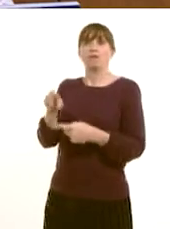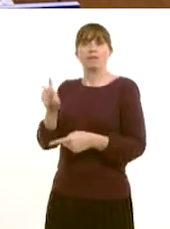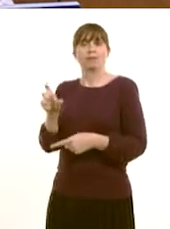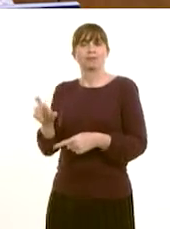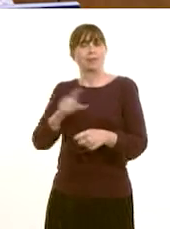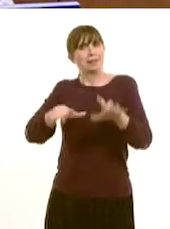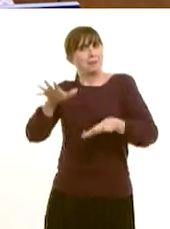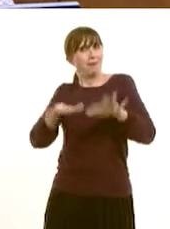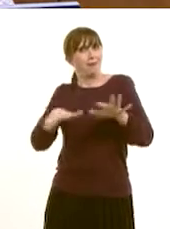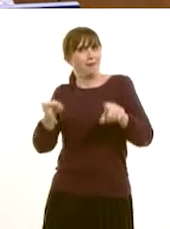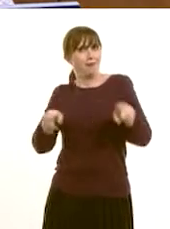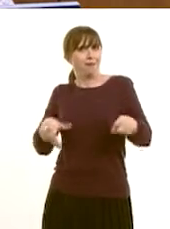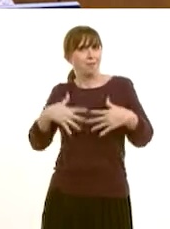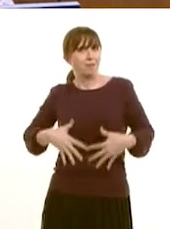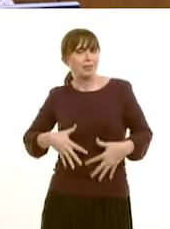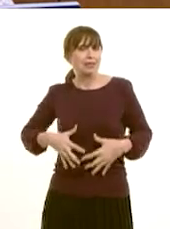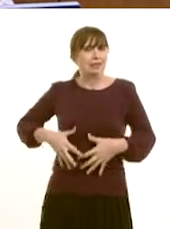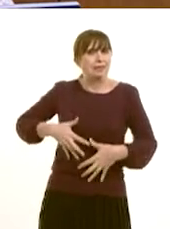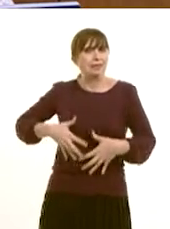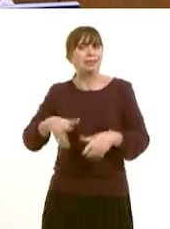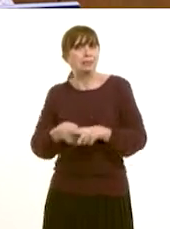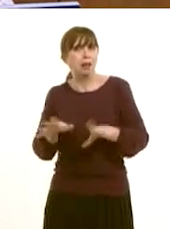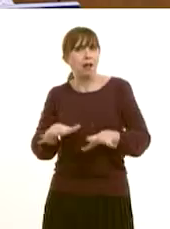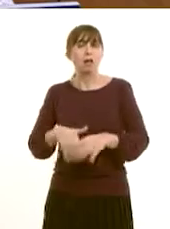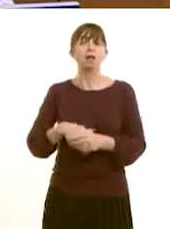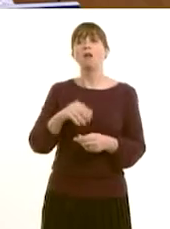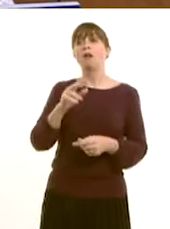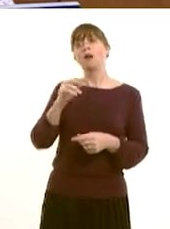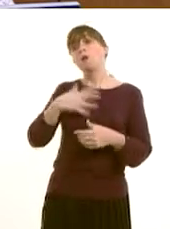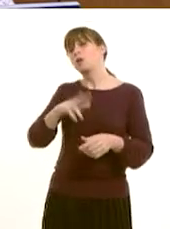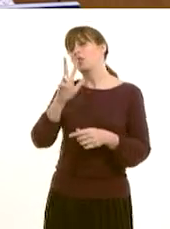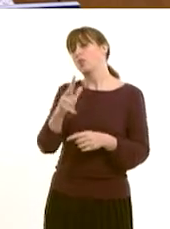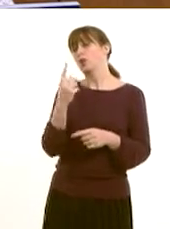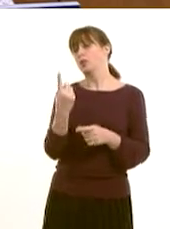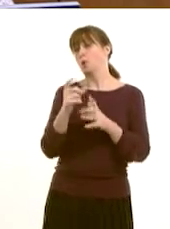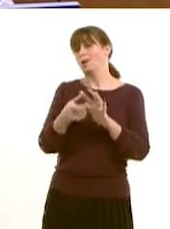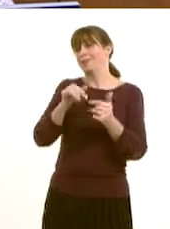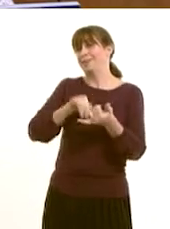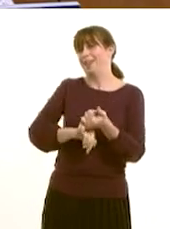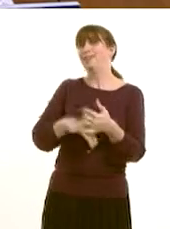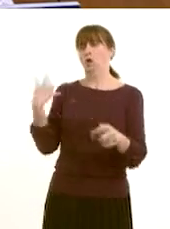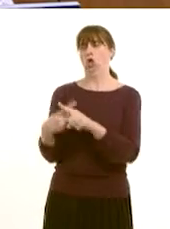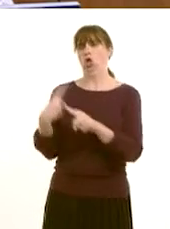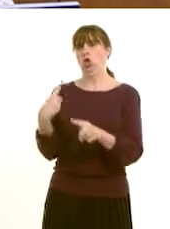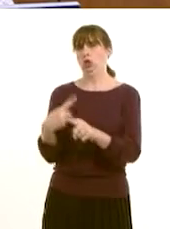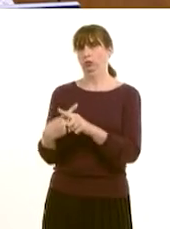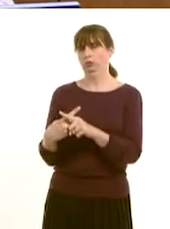or the 31-day timetable, for urgent cancer, and the 62-day timetable for non-urgent cancers,